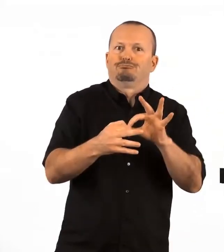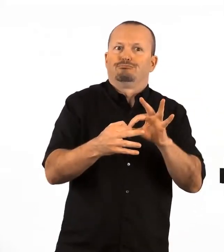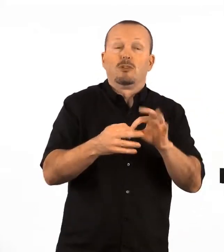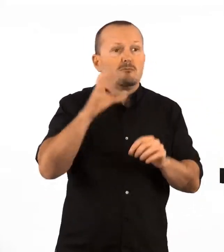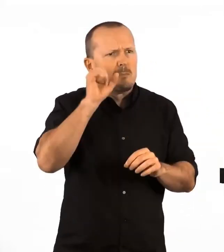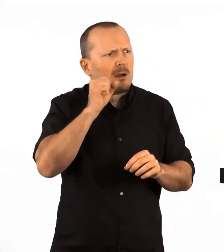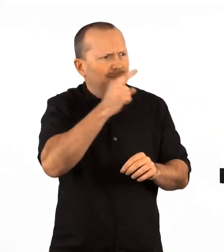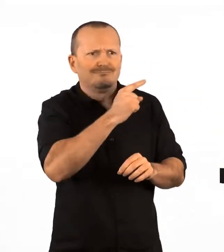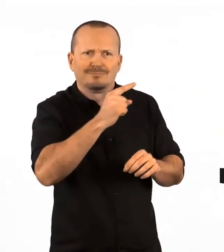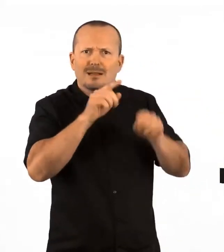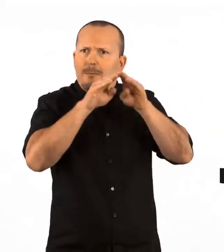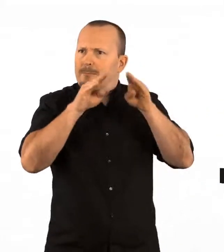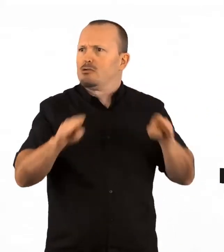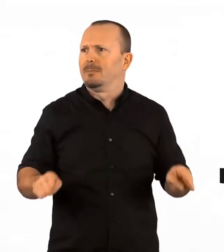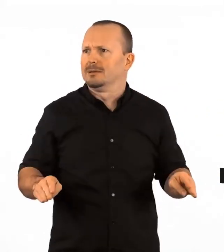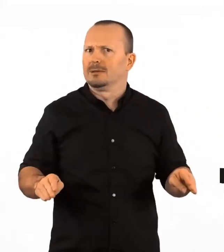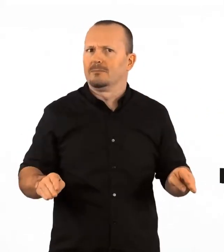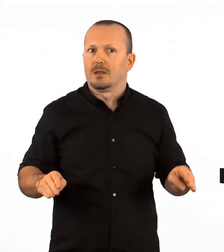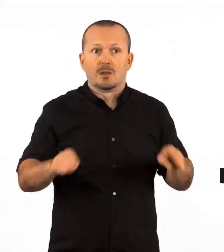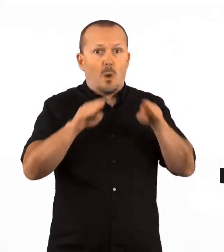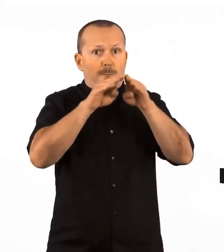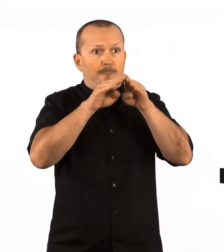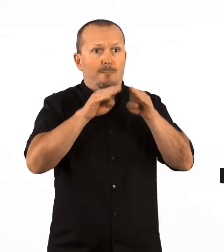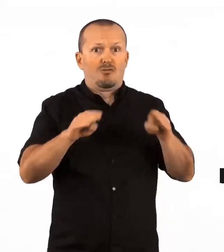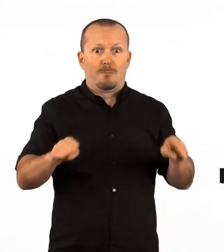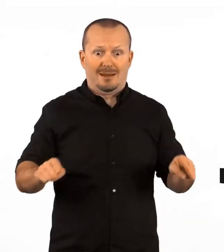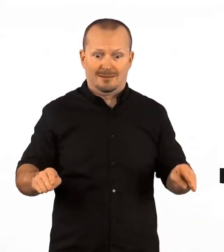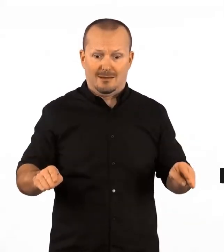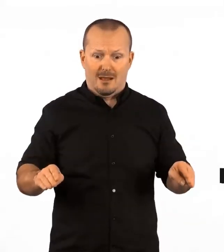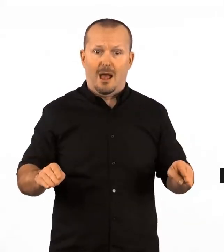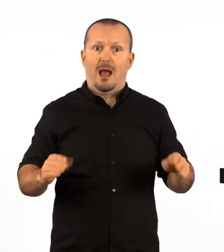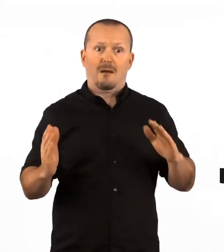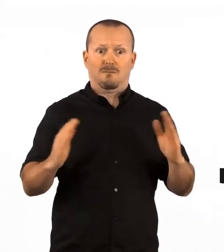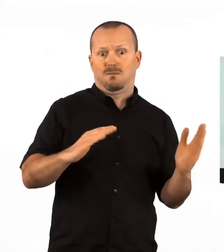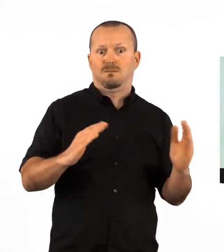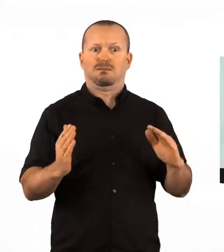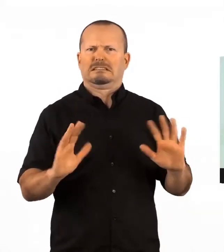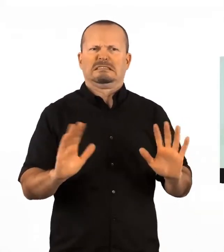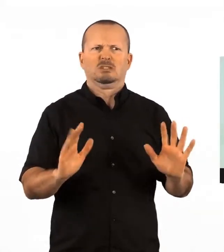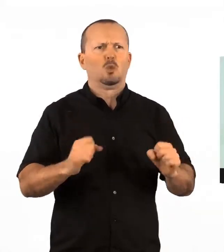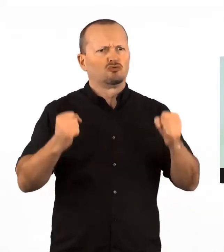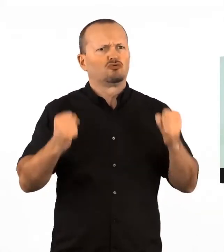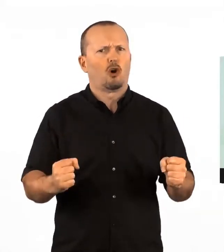Really important to remember that it’s a pyramid and pyramids are only as strong as